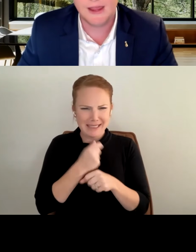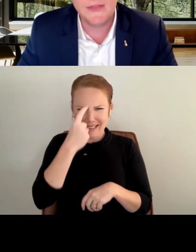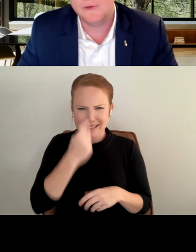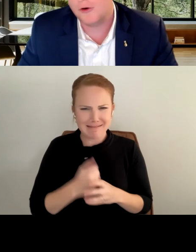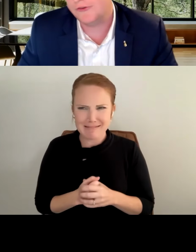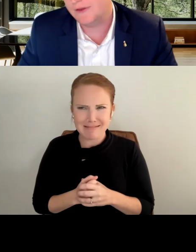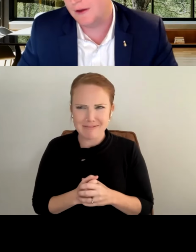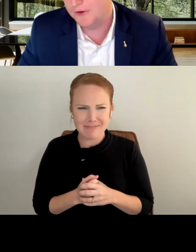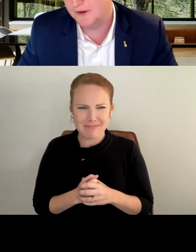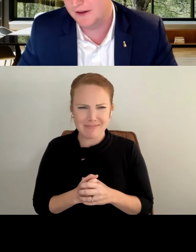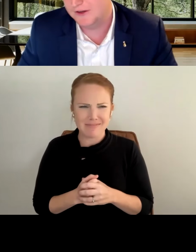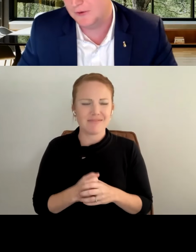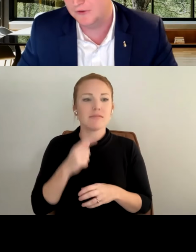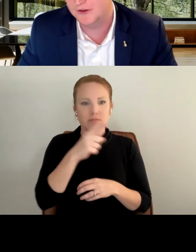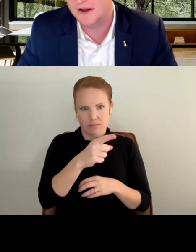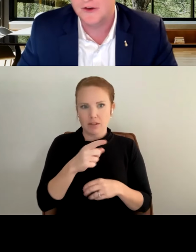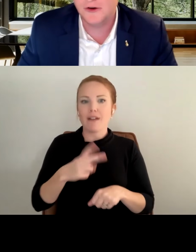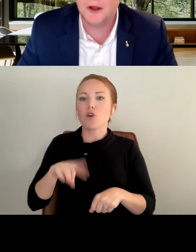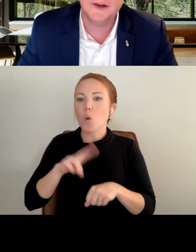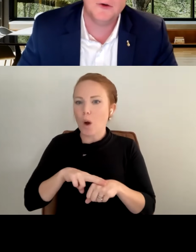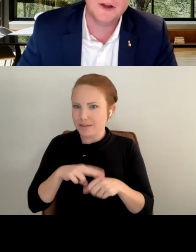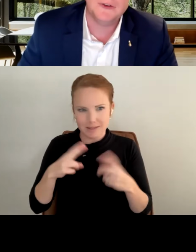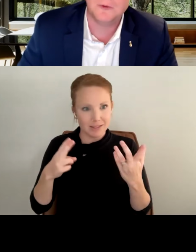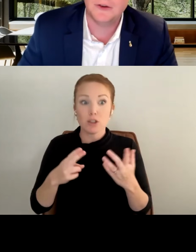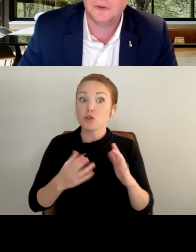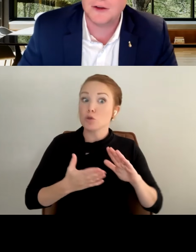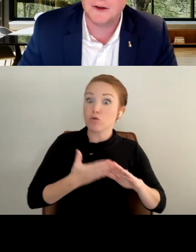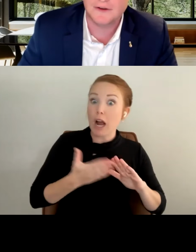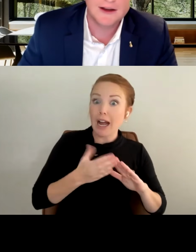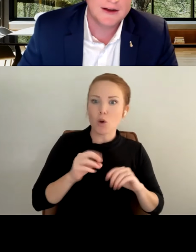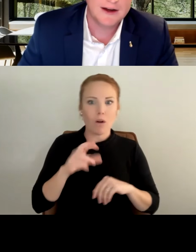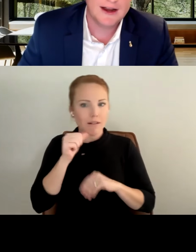And then of course the ultimate testing question: to run or not to run a screen reader. Right?